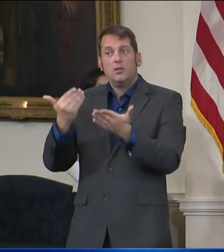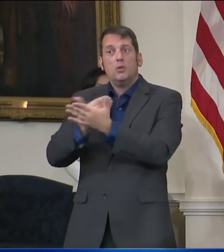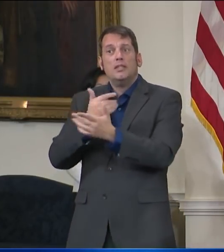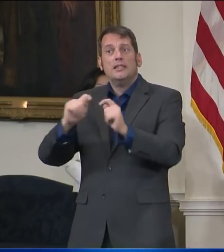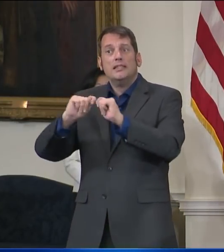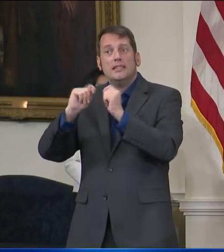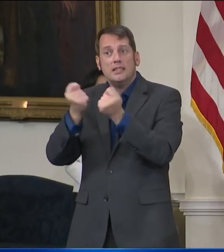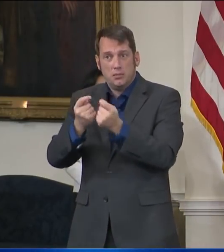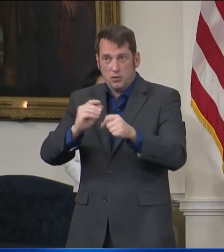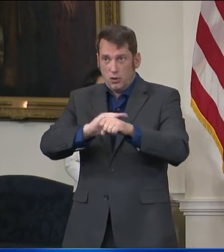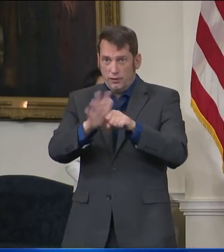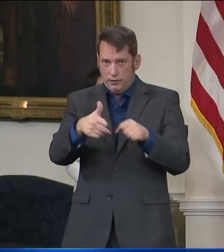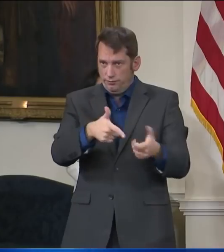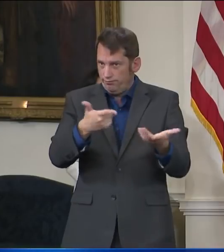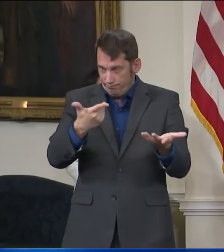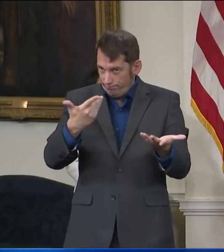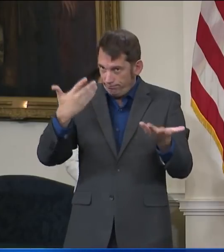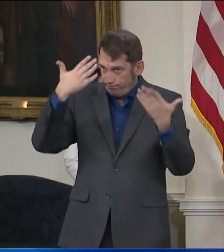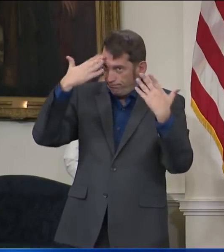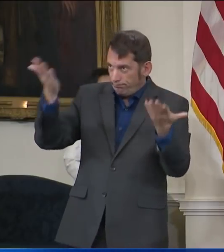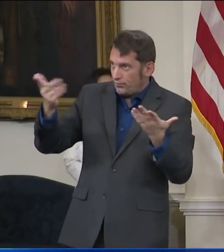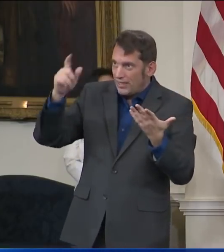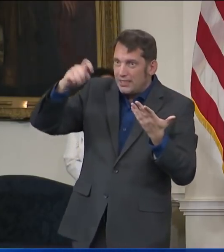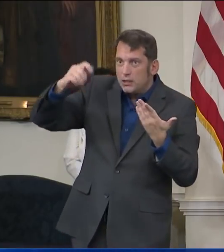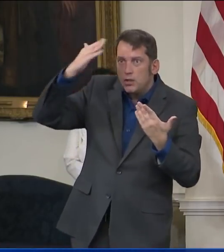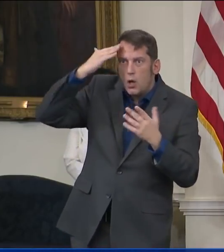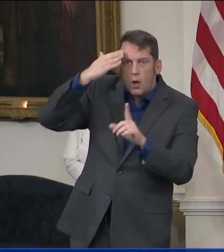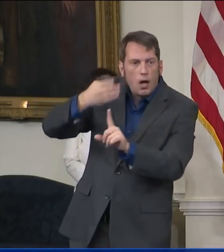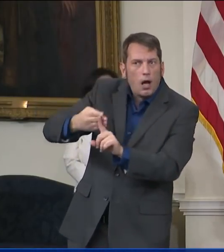BUT WE HAVE A BRAND-NEW TEAM THAT HAS NOT BEEN INVOLVED.